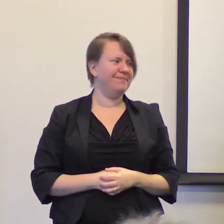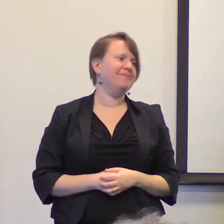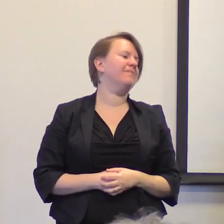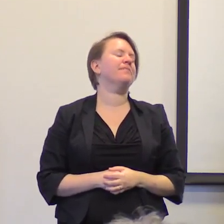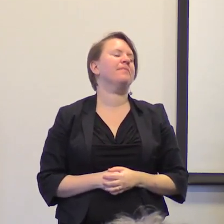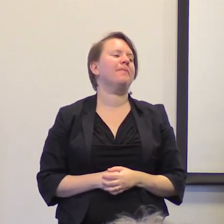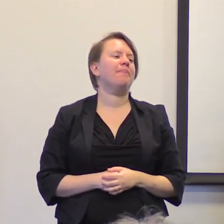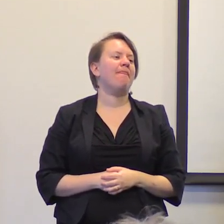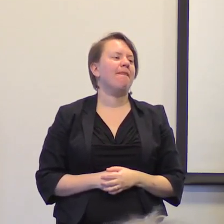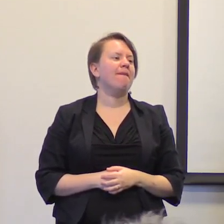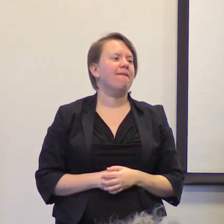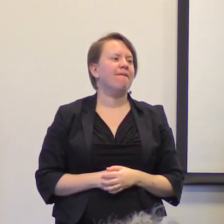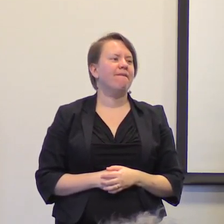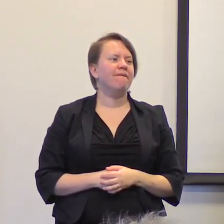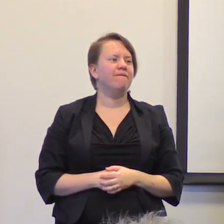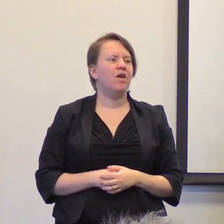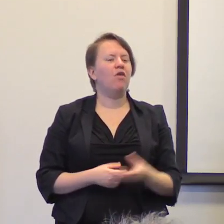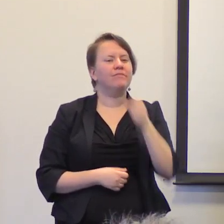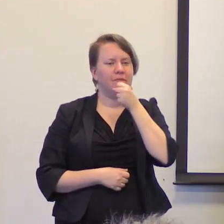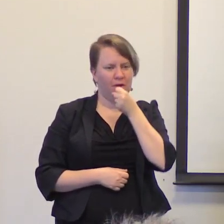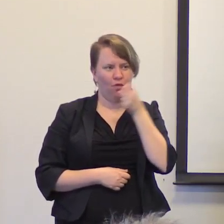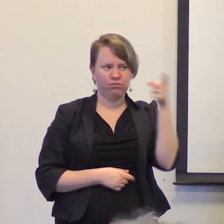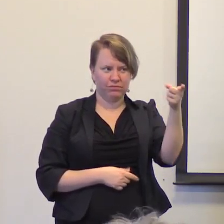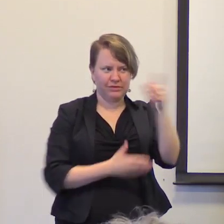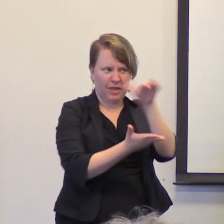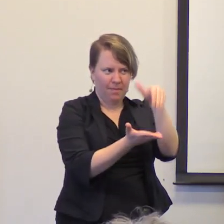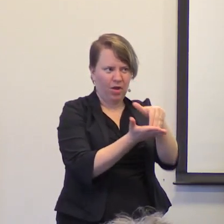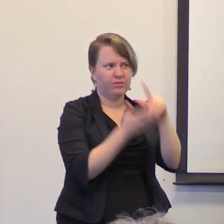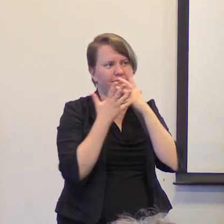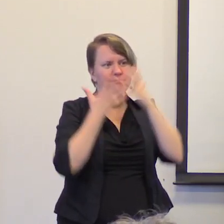Bob: Susan Herman: Oh, there's a nice microphone in the middle so your question can be heard.